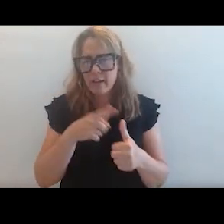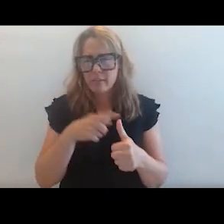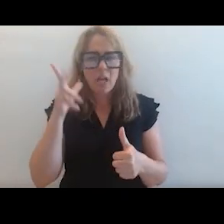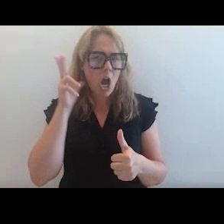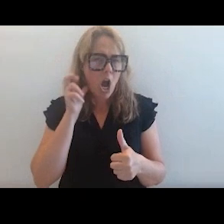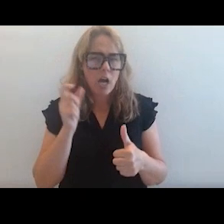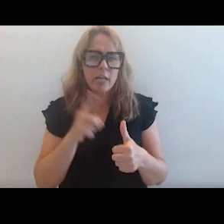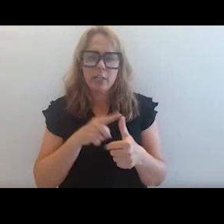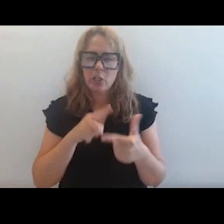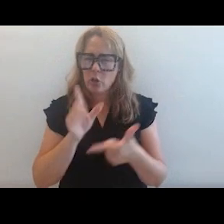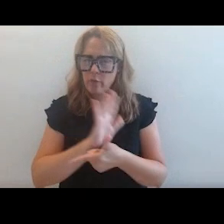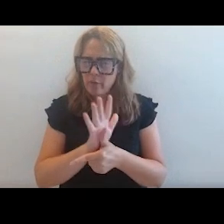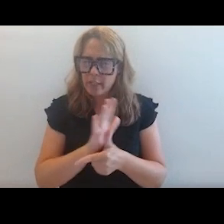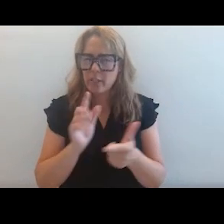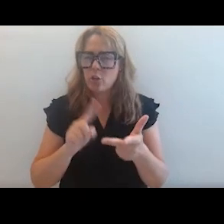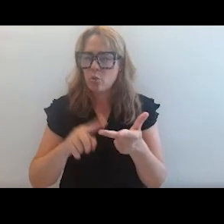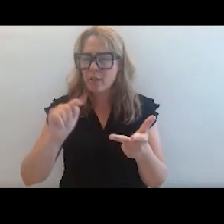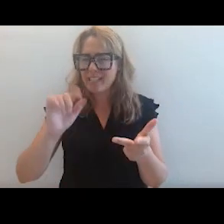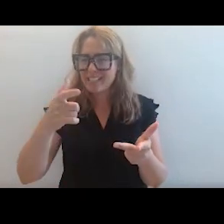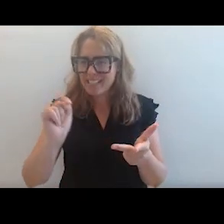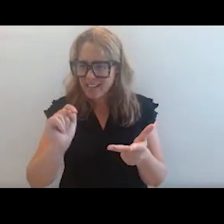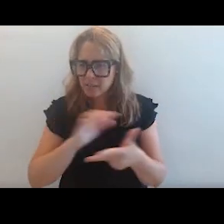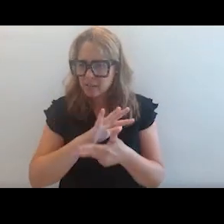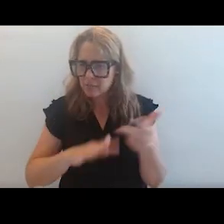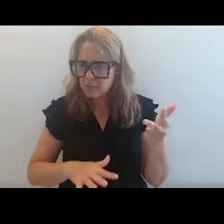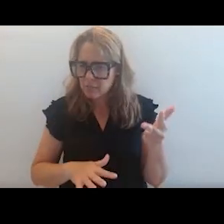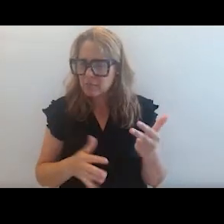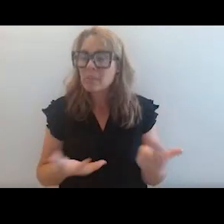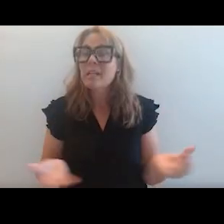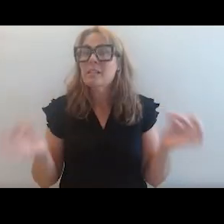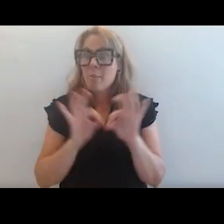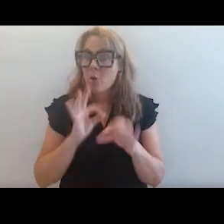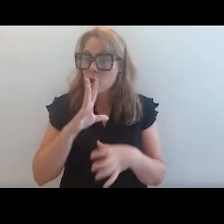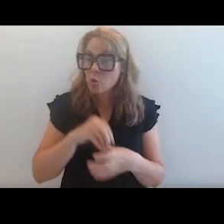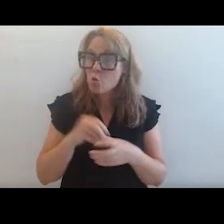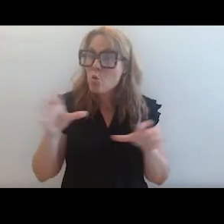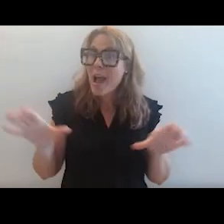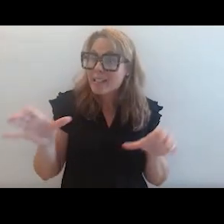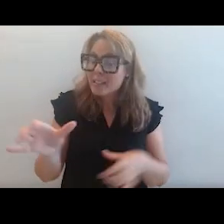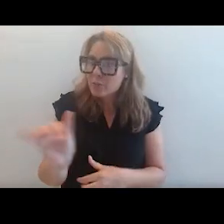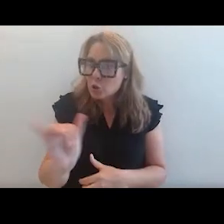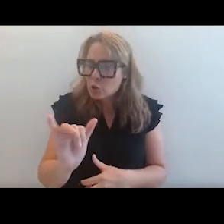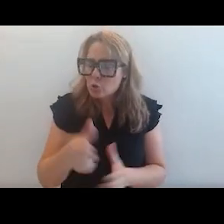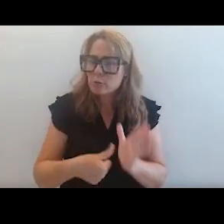and text. It’s important to also include activities to reinforce learning and